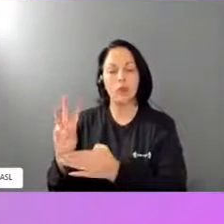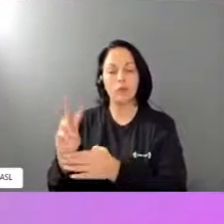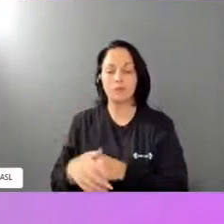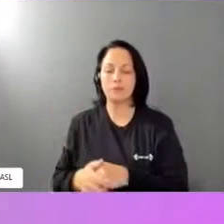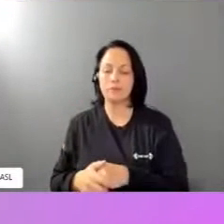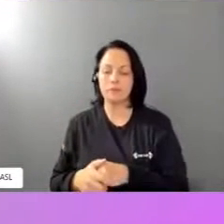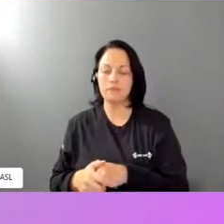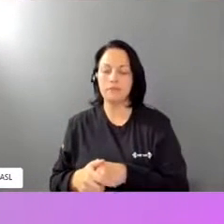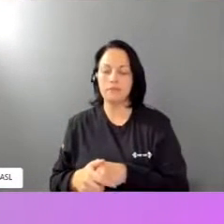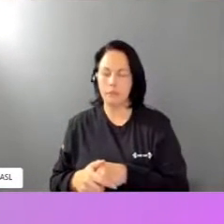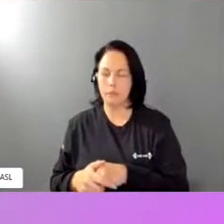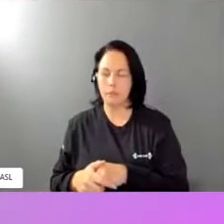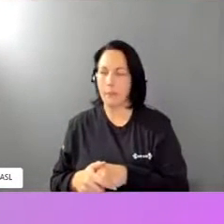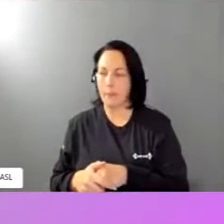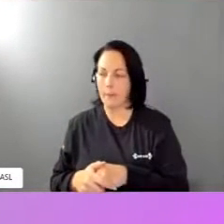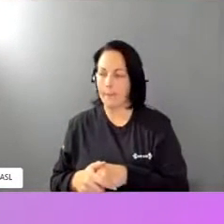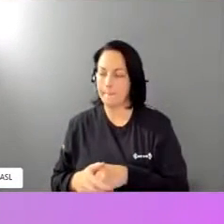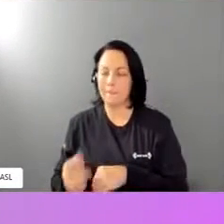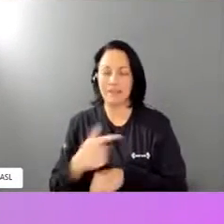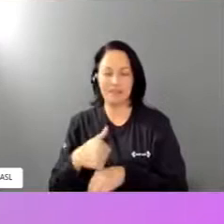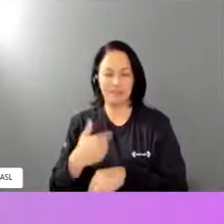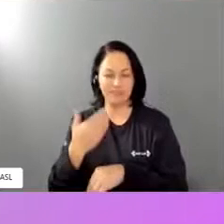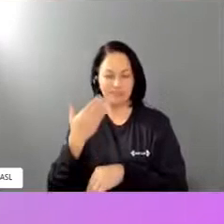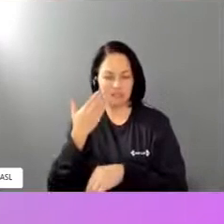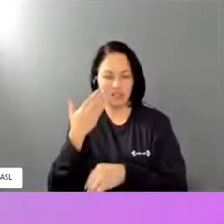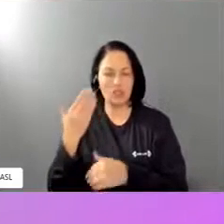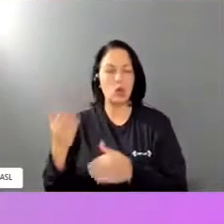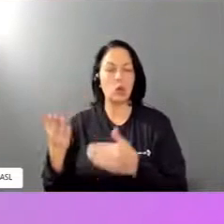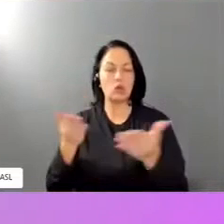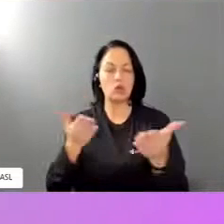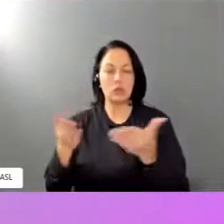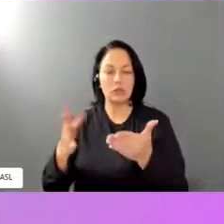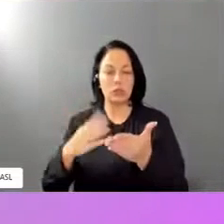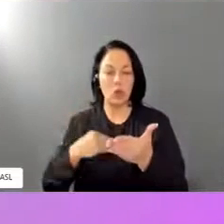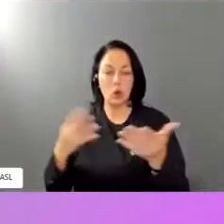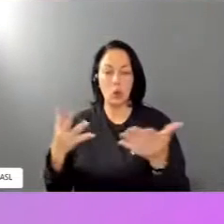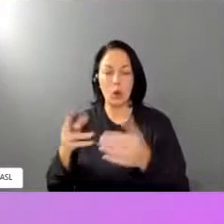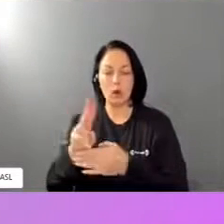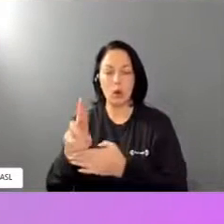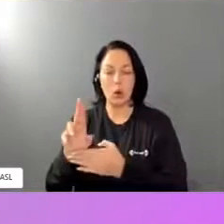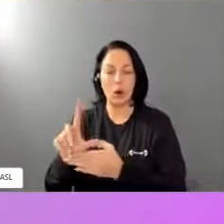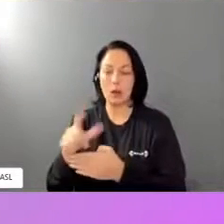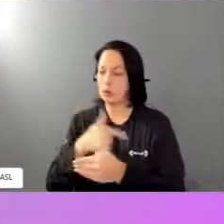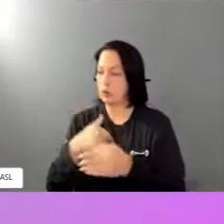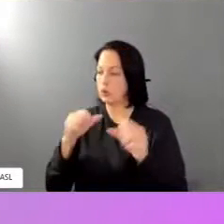against of whether it passed or failed to our